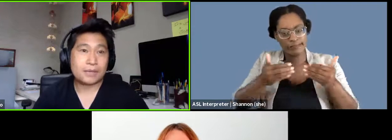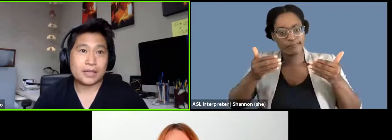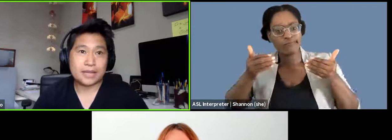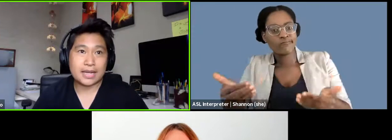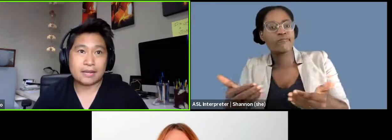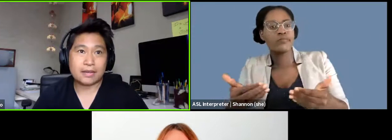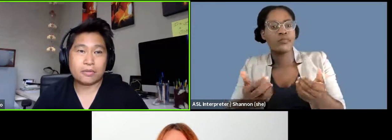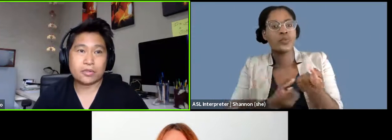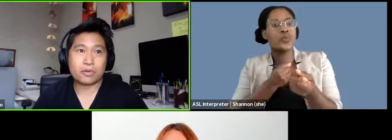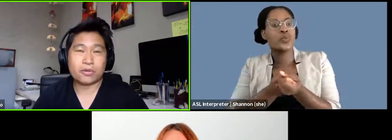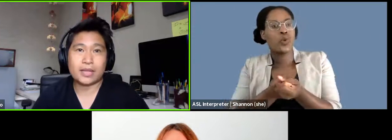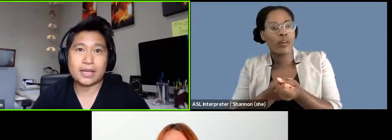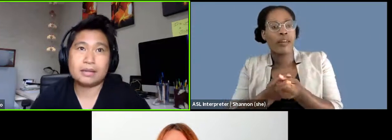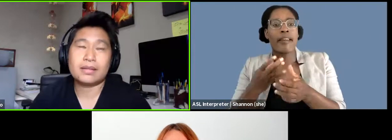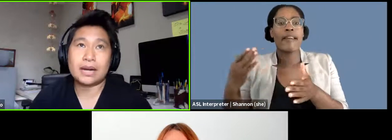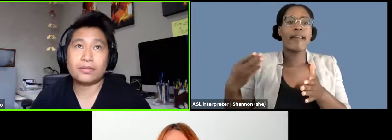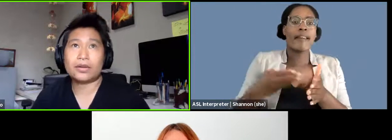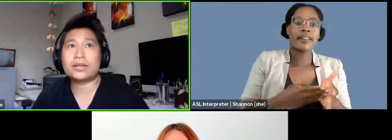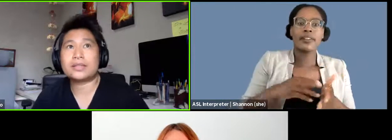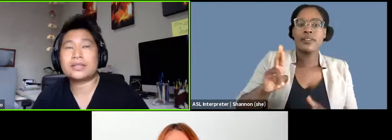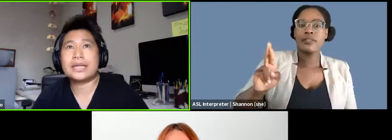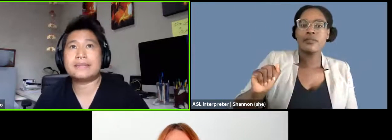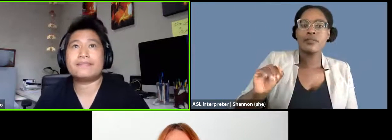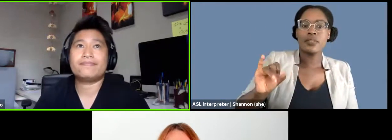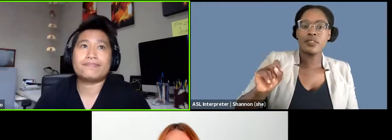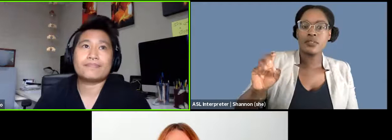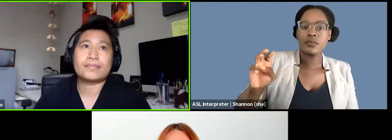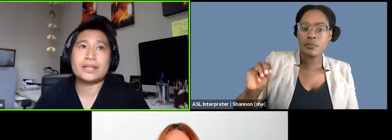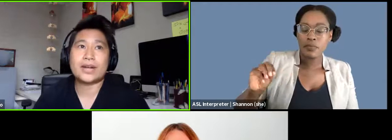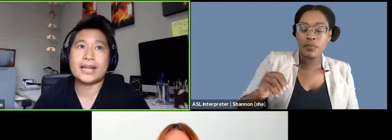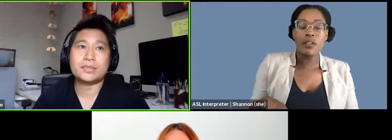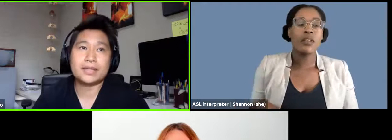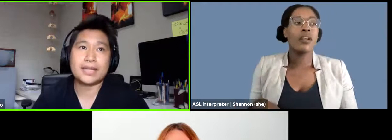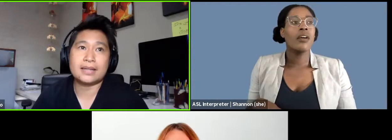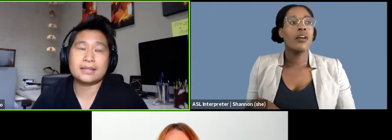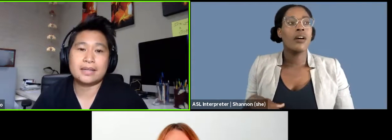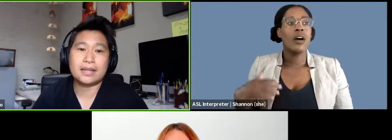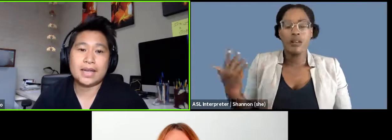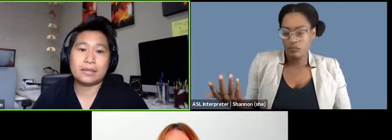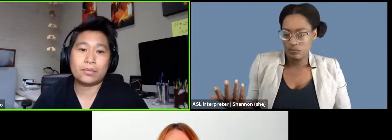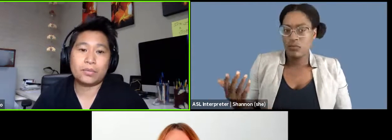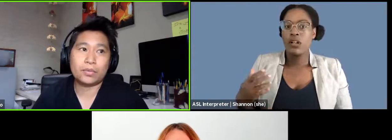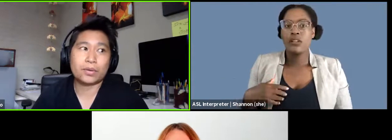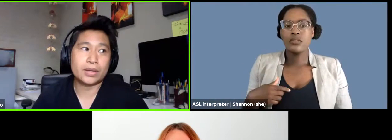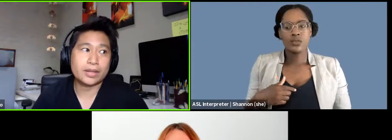That being said, the most important thing I have learned is there has to be intent. We are really